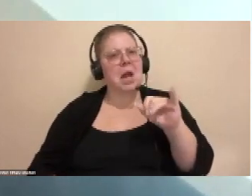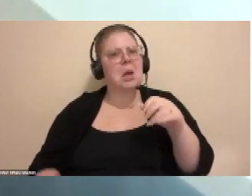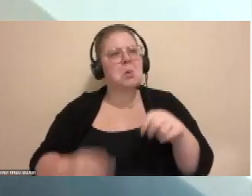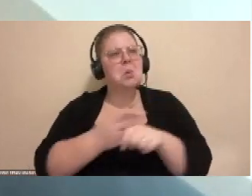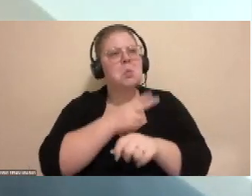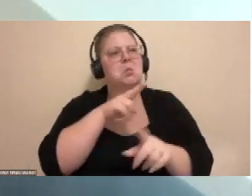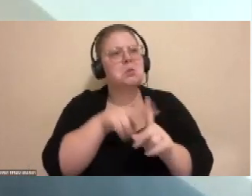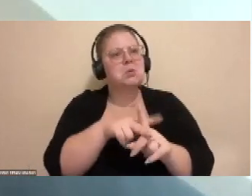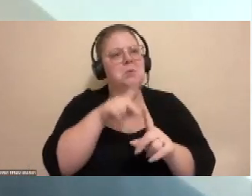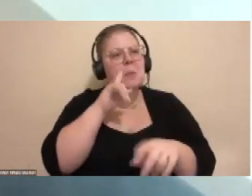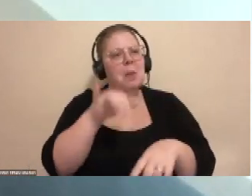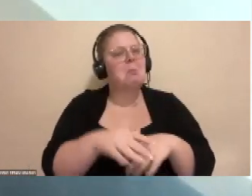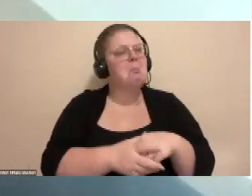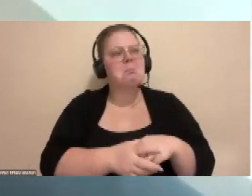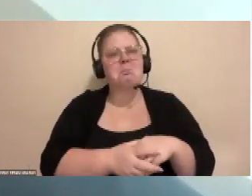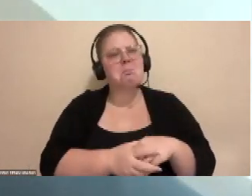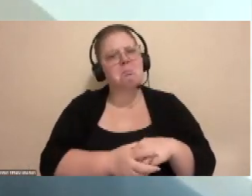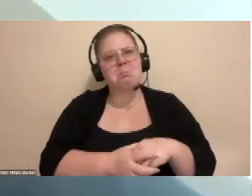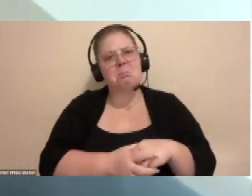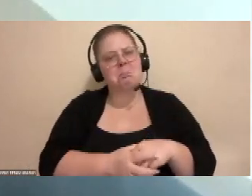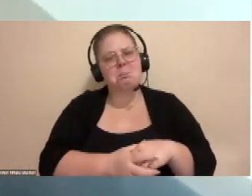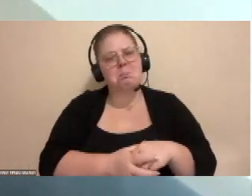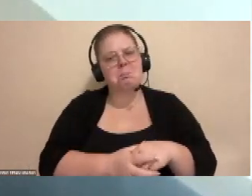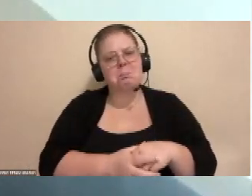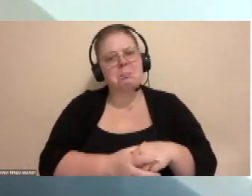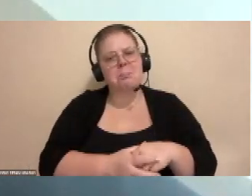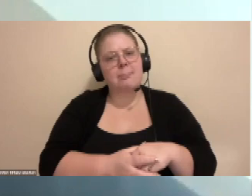Think that would probably just be an area where we would